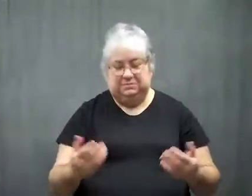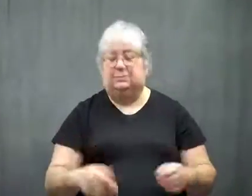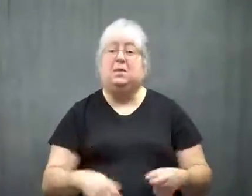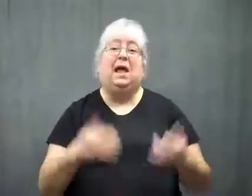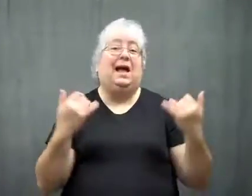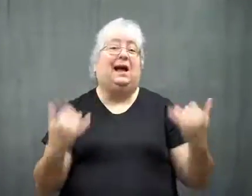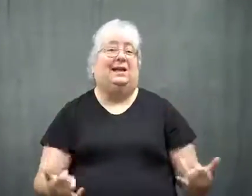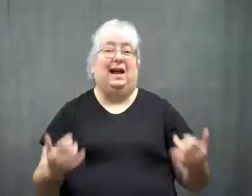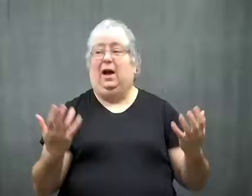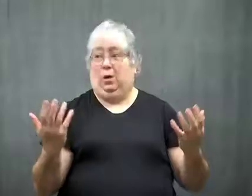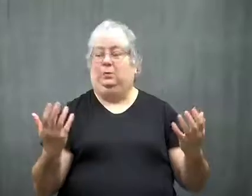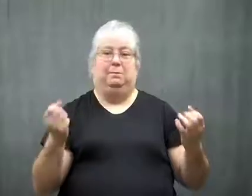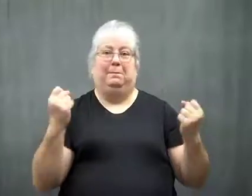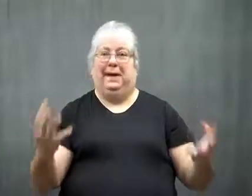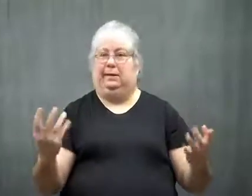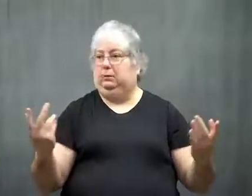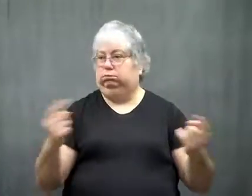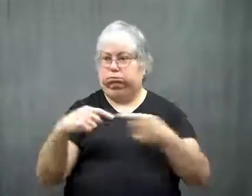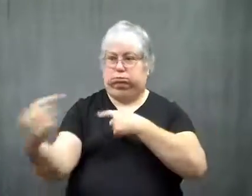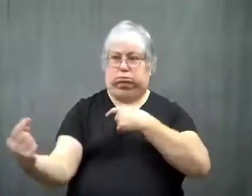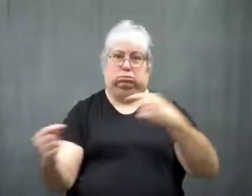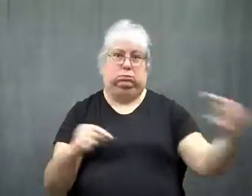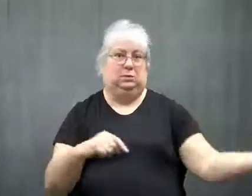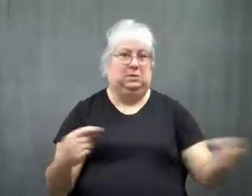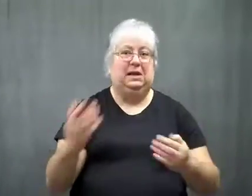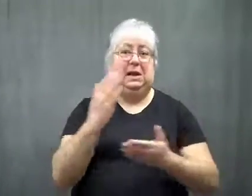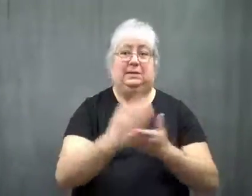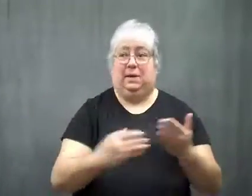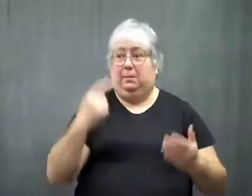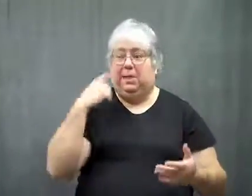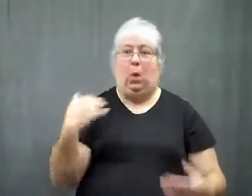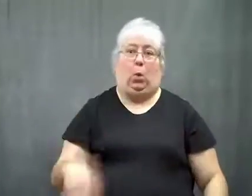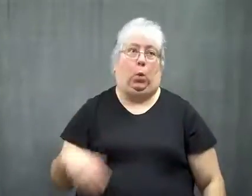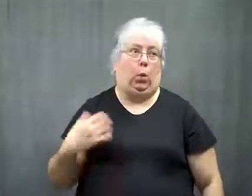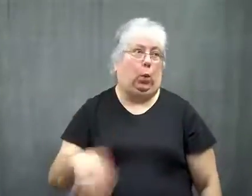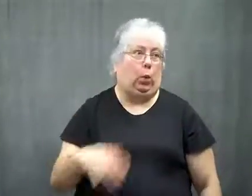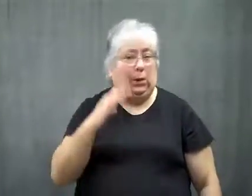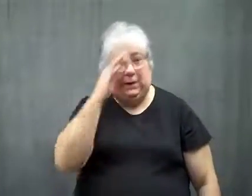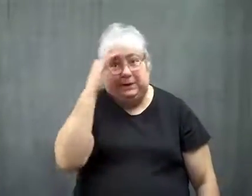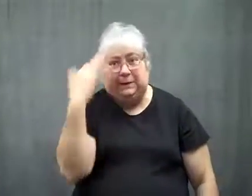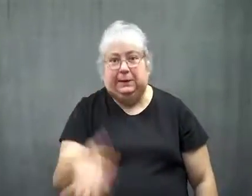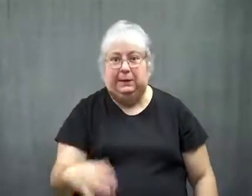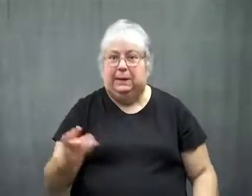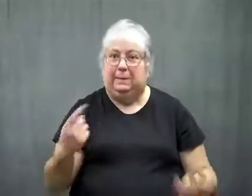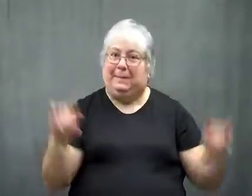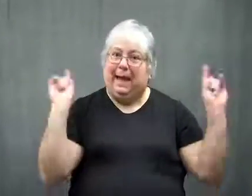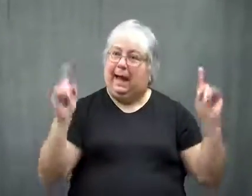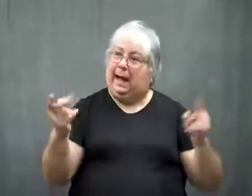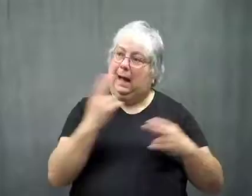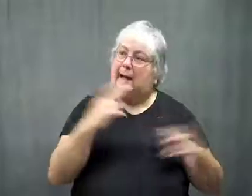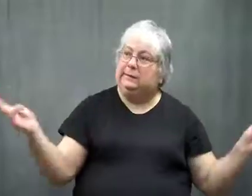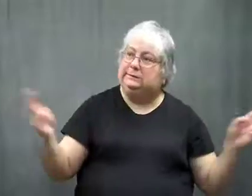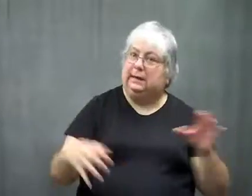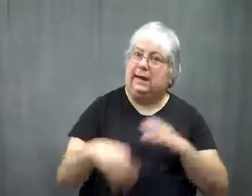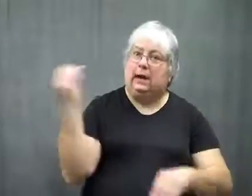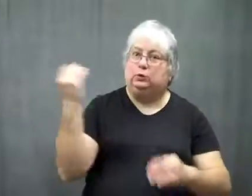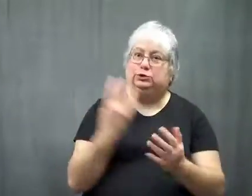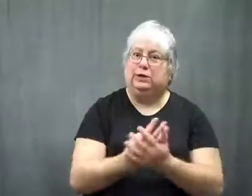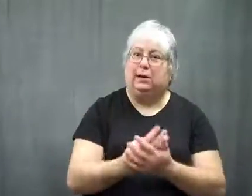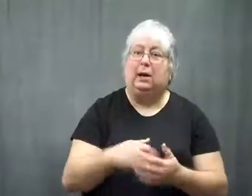There's a lot of disagreement. Some are relieved an innocent person was freed.